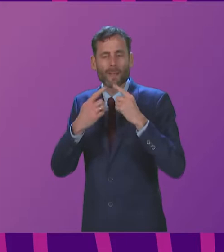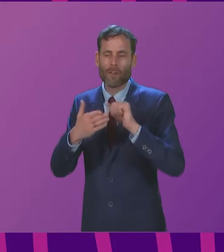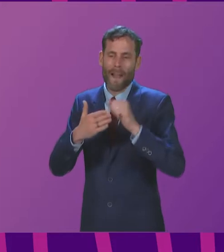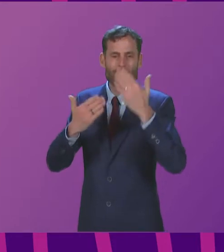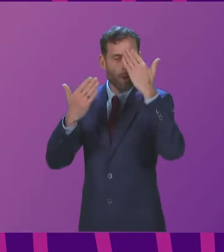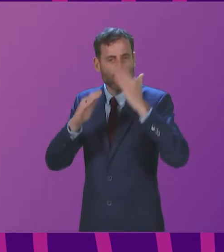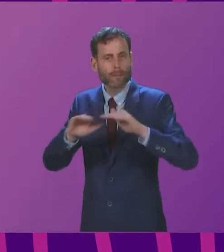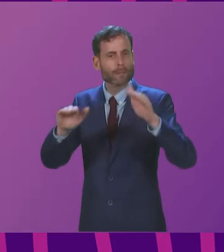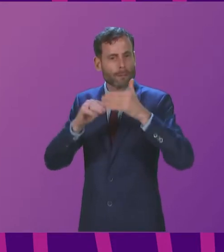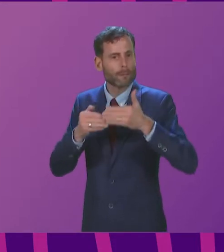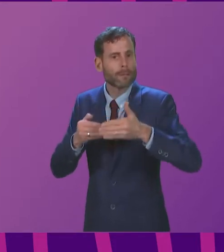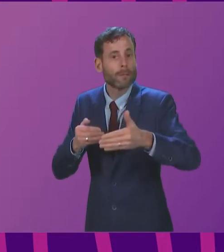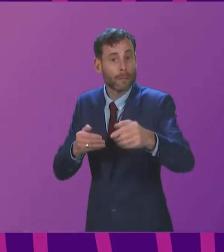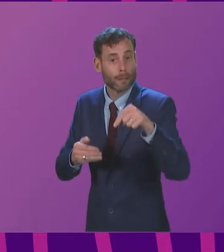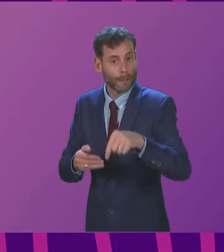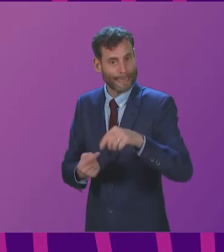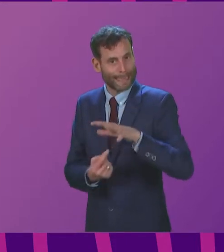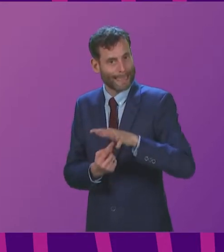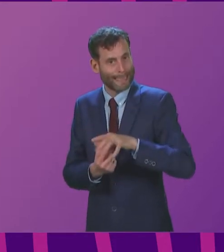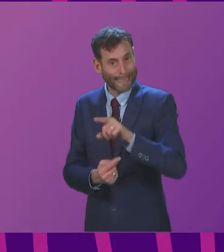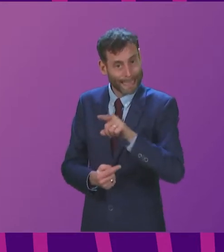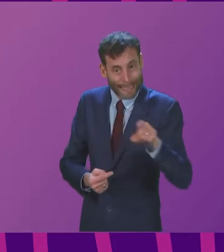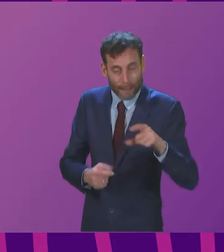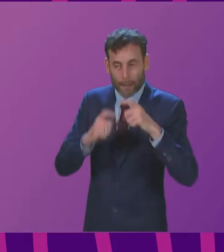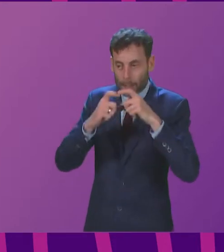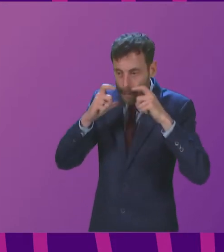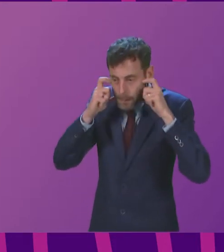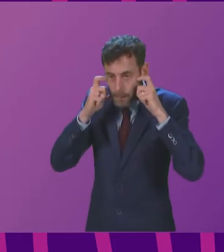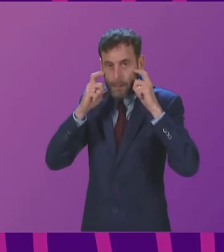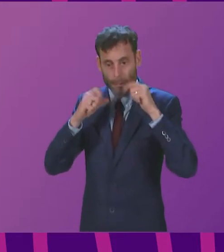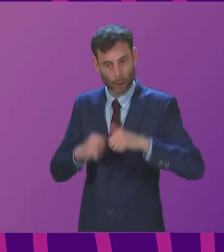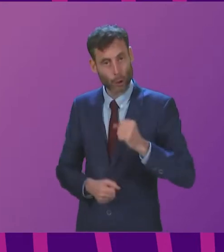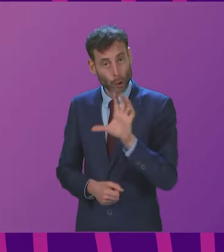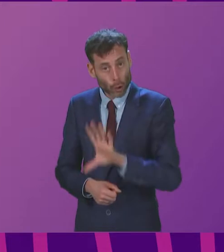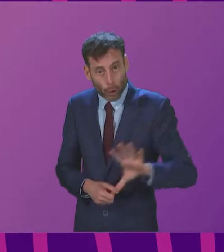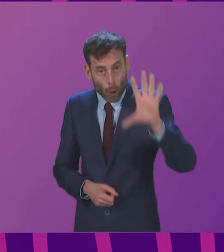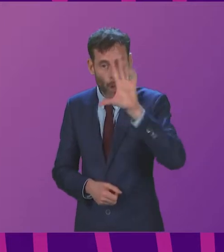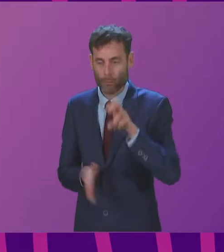the coming weeks, on the importance of mandatory face coverings on public transport in Scotland and